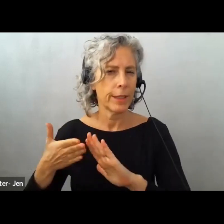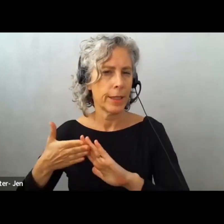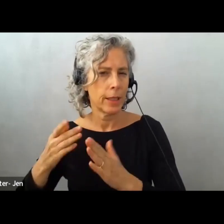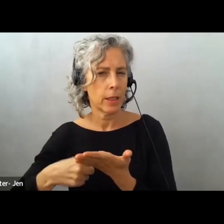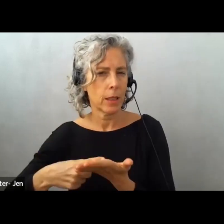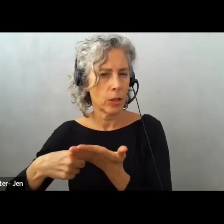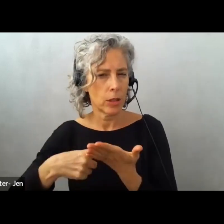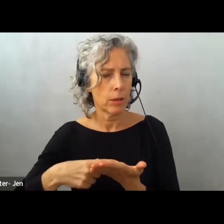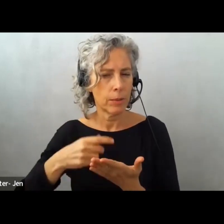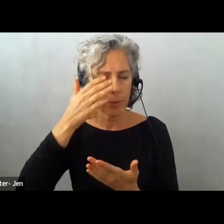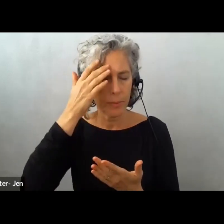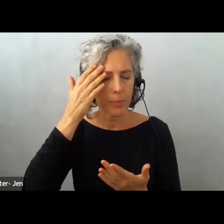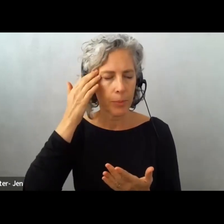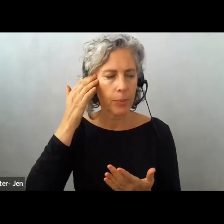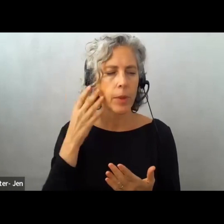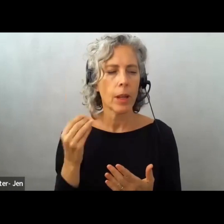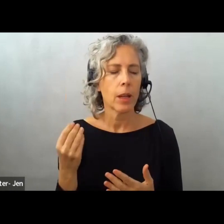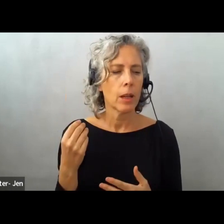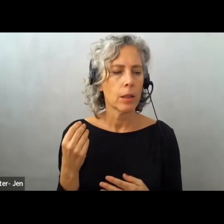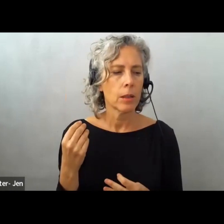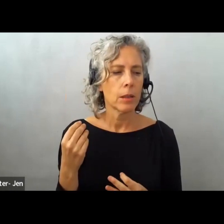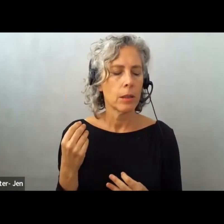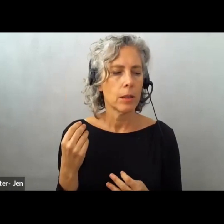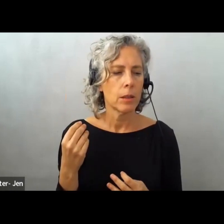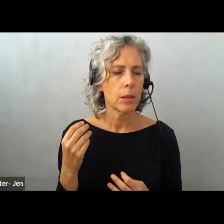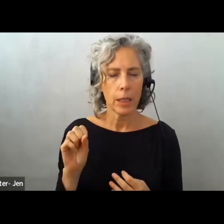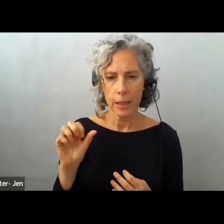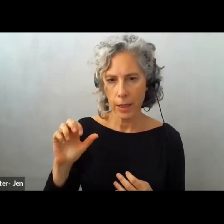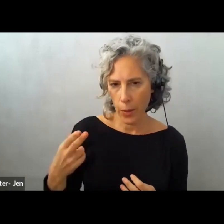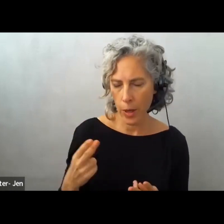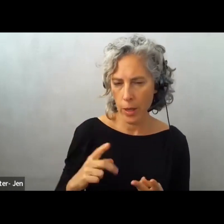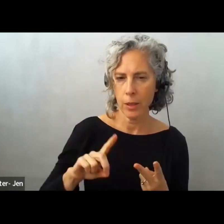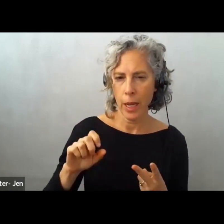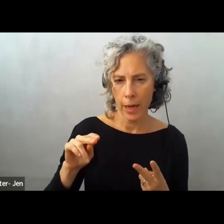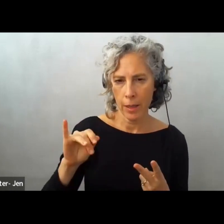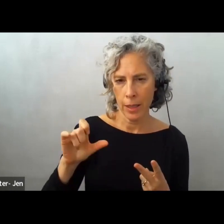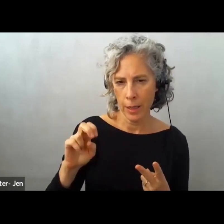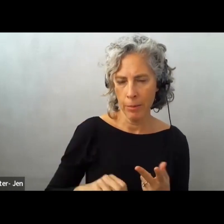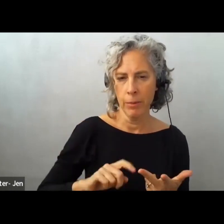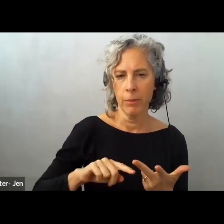conversation. And we will have Sarah Daniel and Finn and Susan,